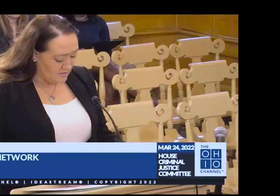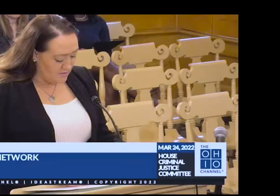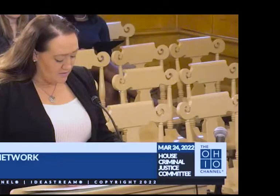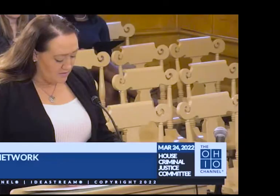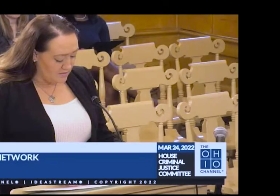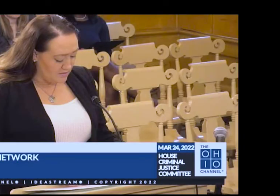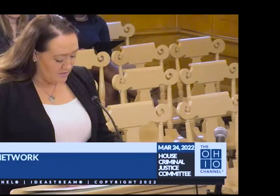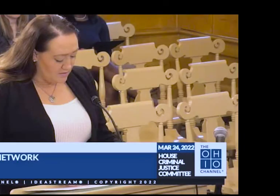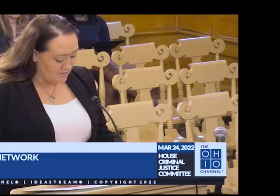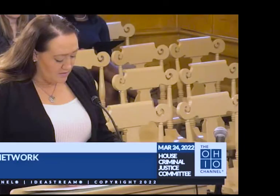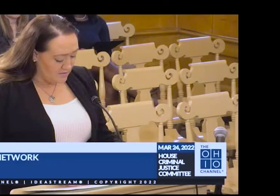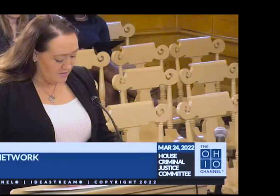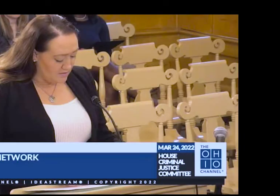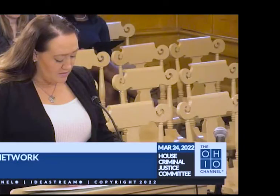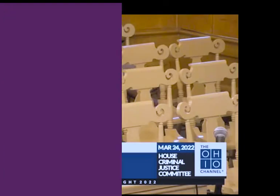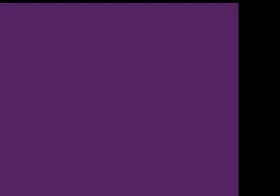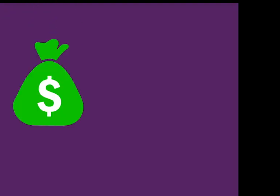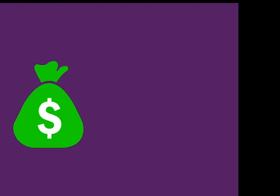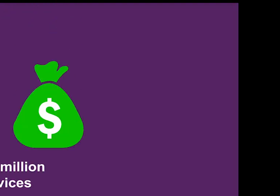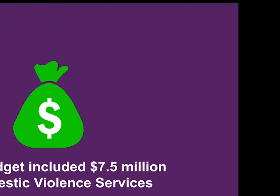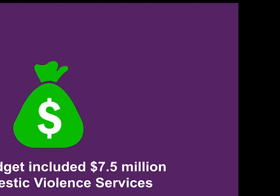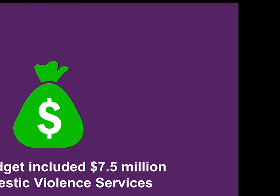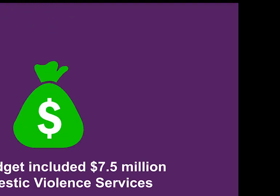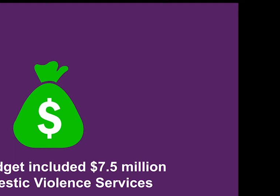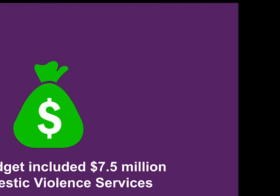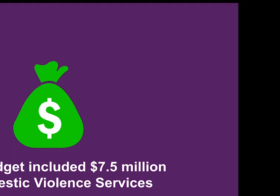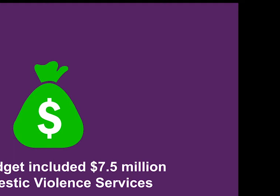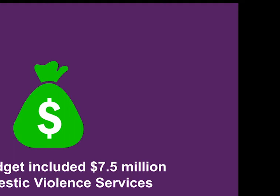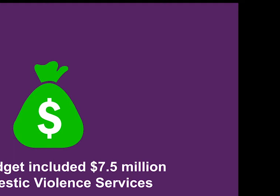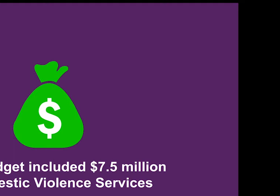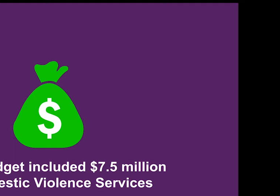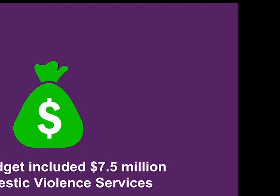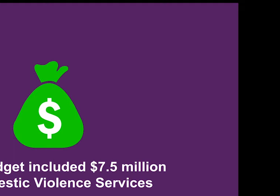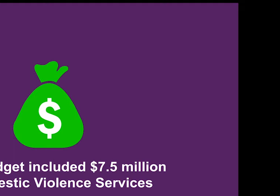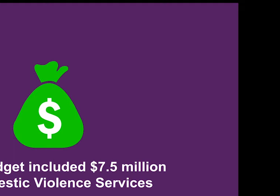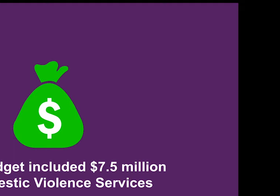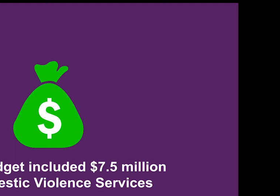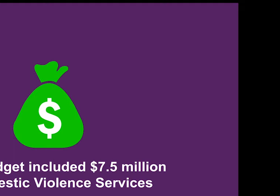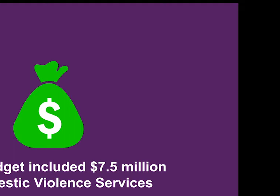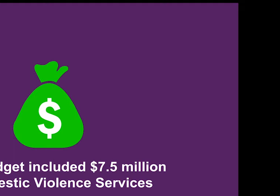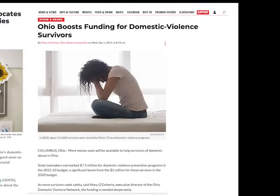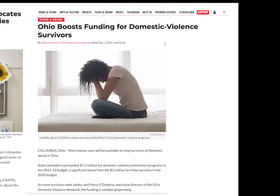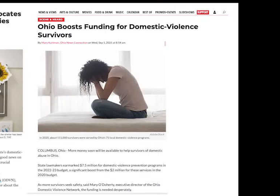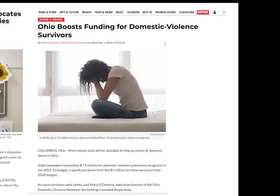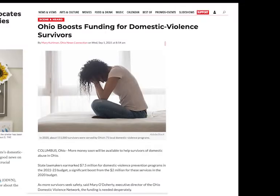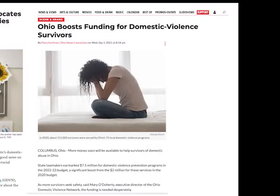We had big wins at the state and federal level. Last year, Ohio's budget included $7.5 million for DV services.